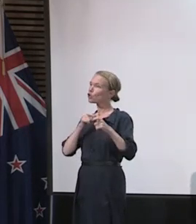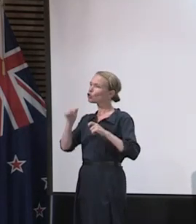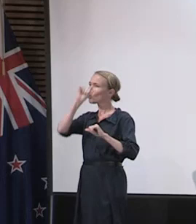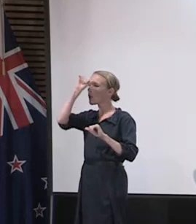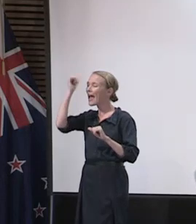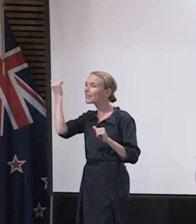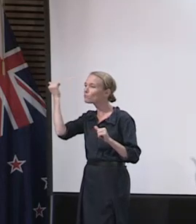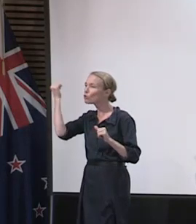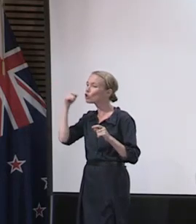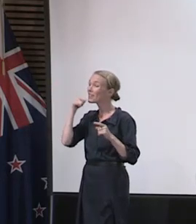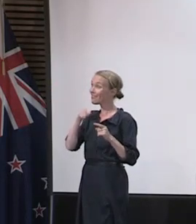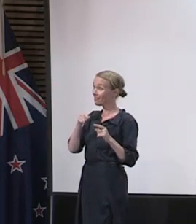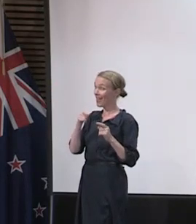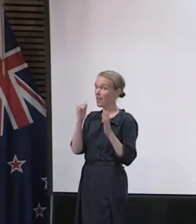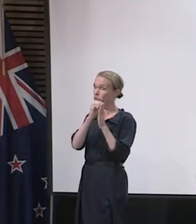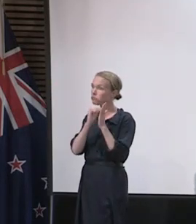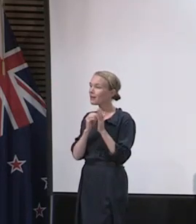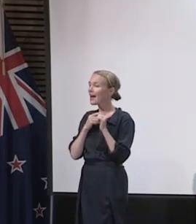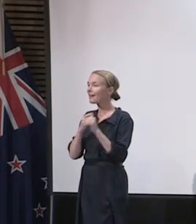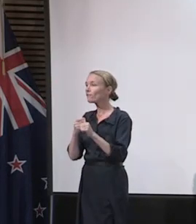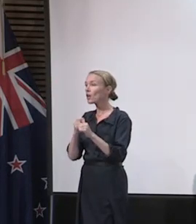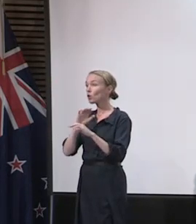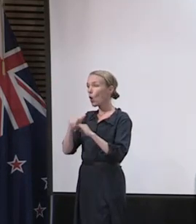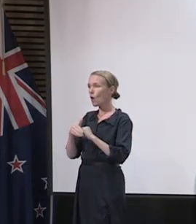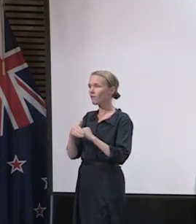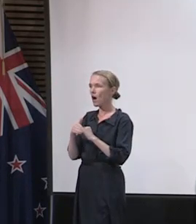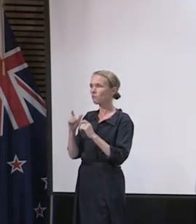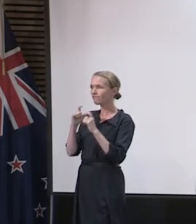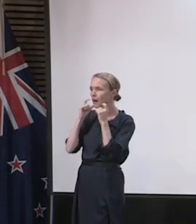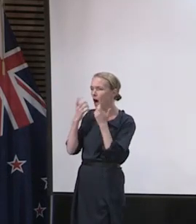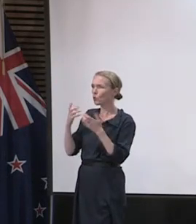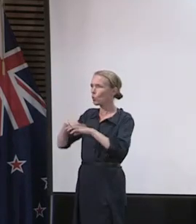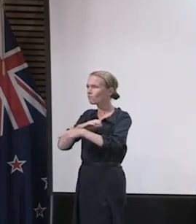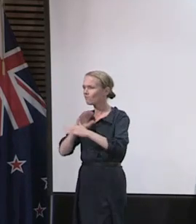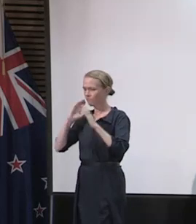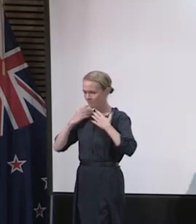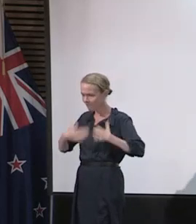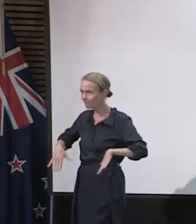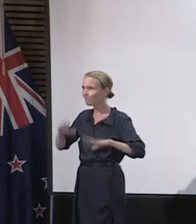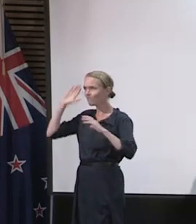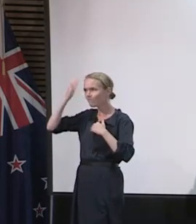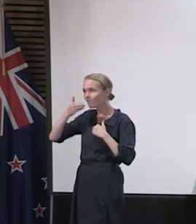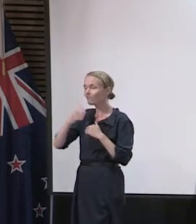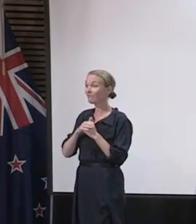again - the infection prevention control experts - the advice to everybody around use of PPE, whether in the